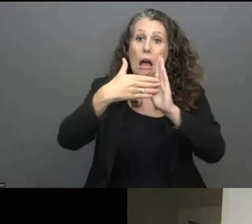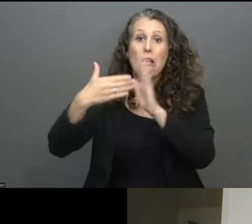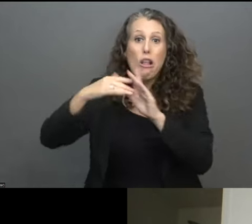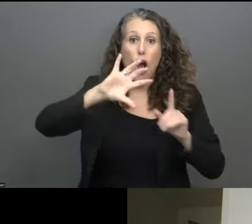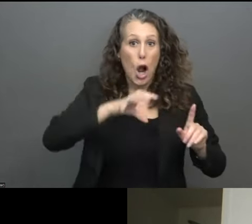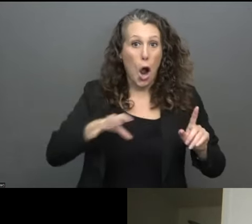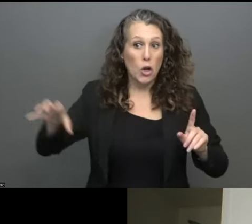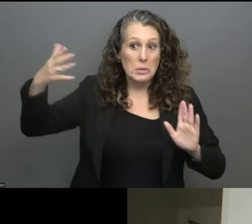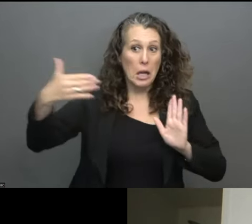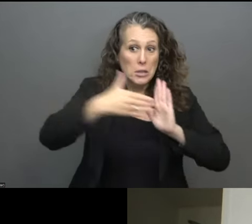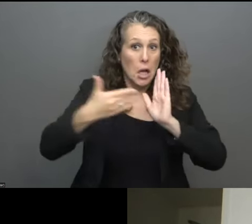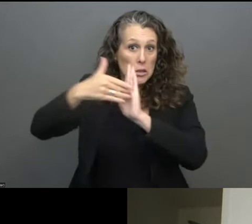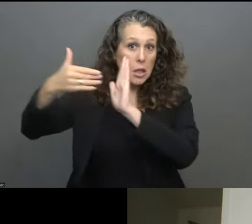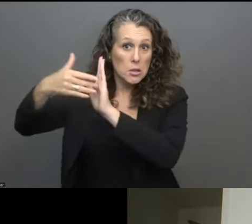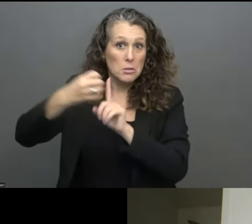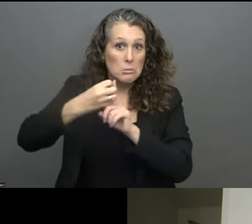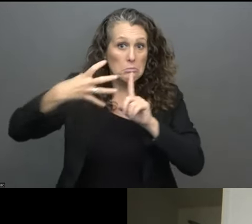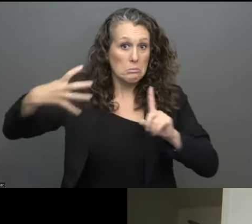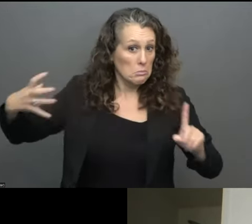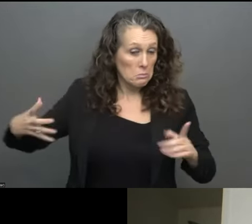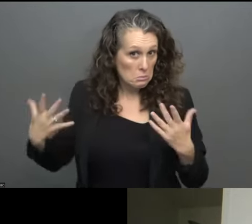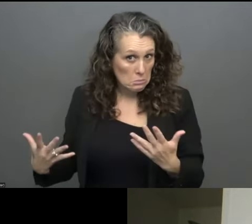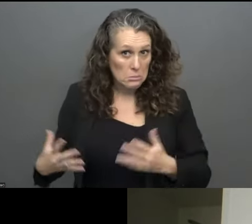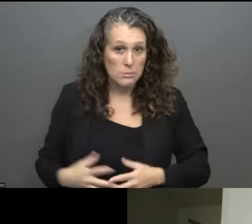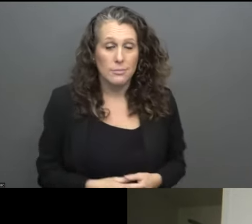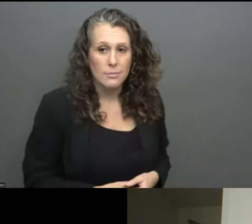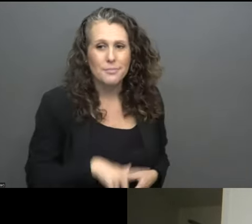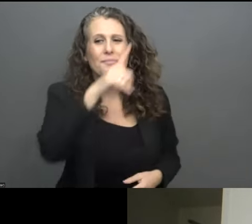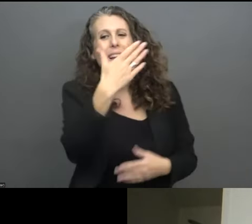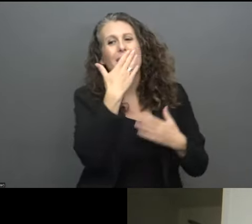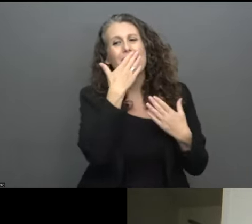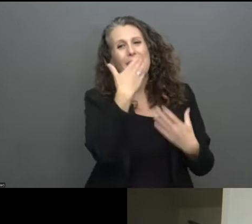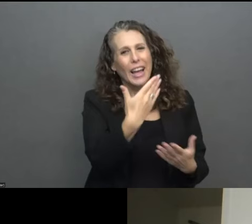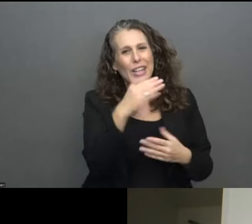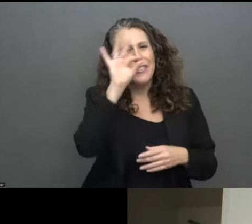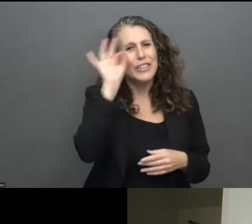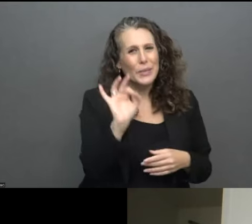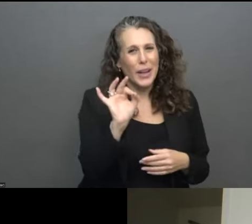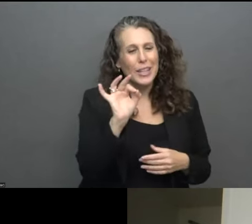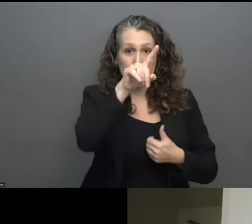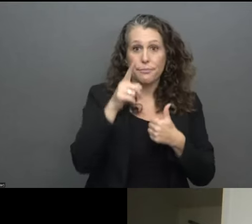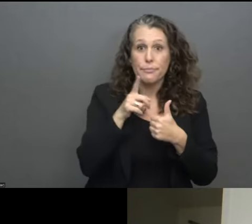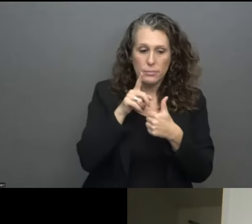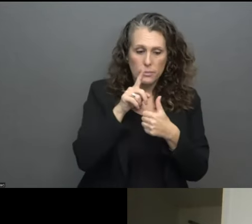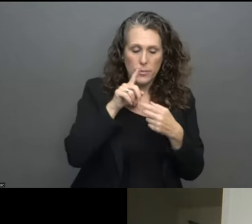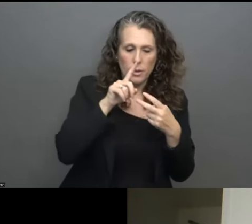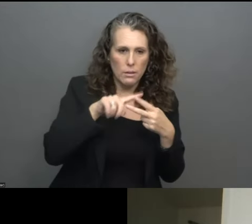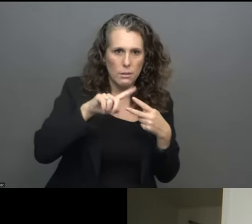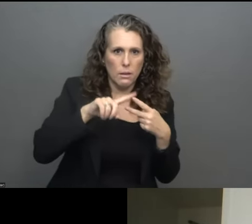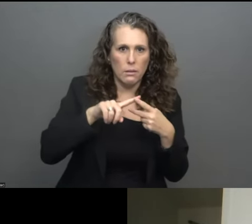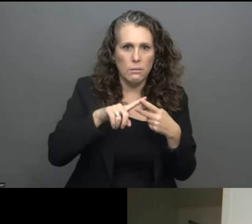10:32:27 Thank you very much for that question but number one is the payment is per minute